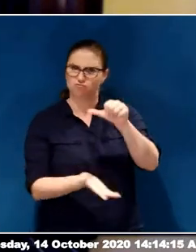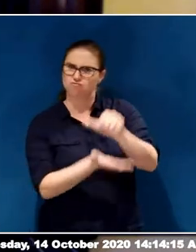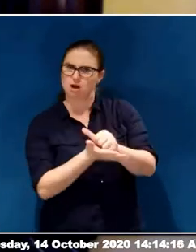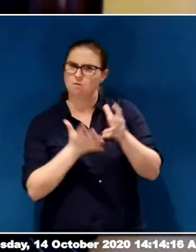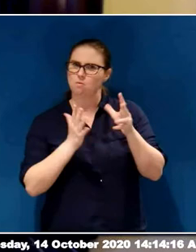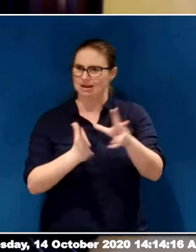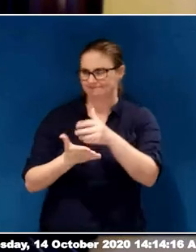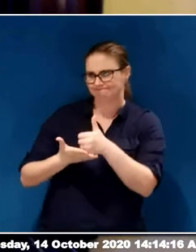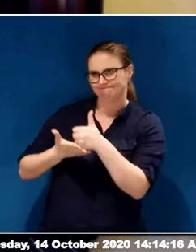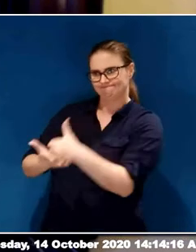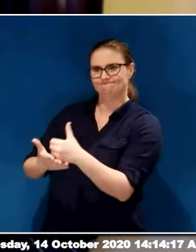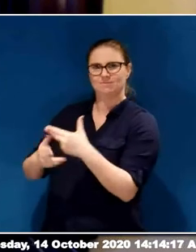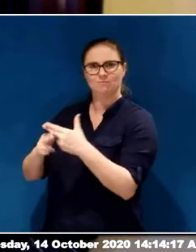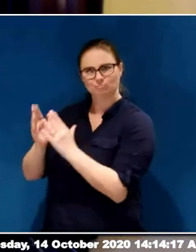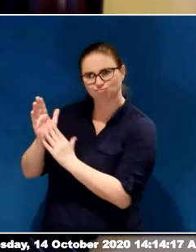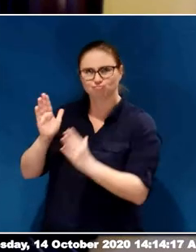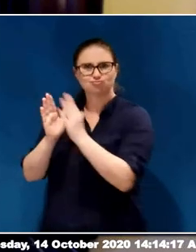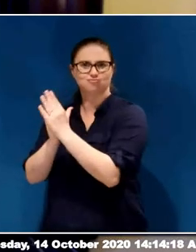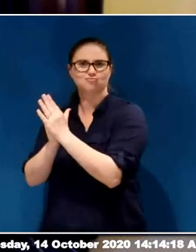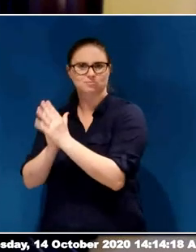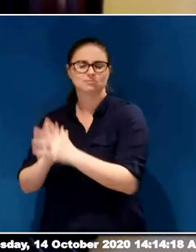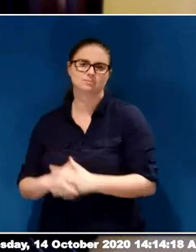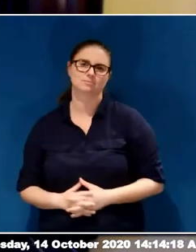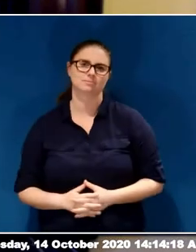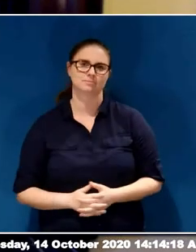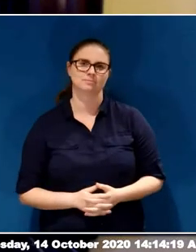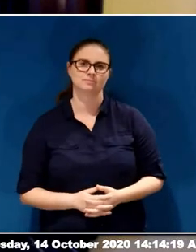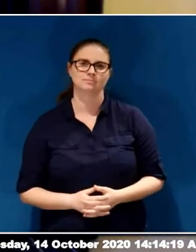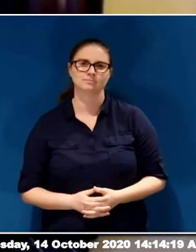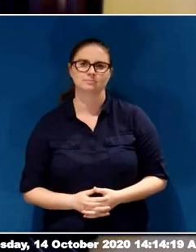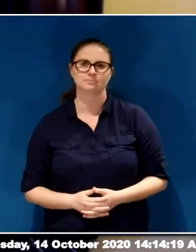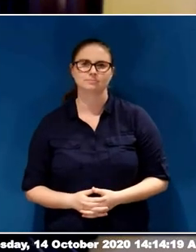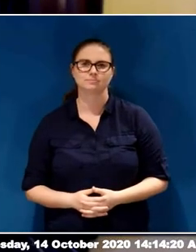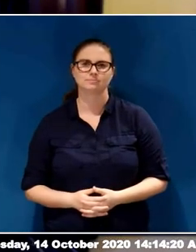Okay. And you emphasise or stated briefly the importance